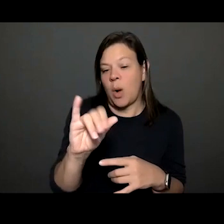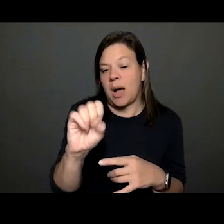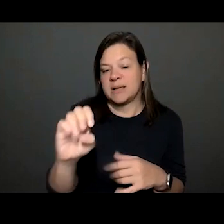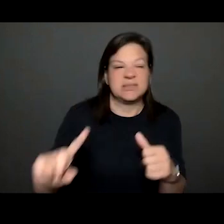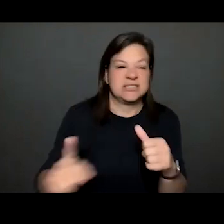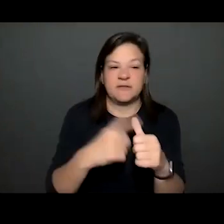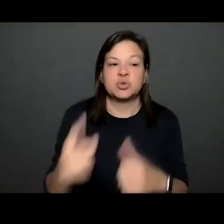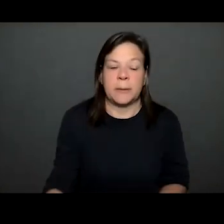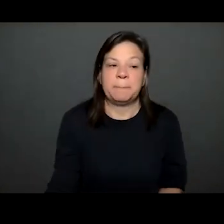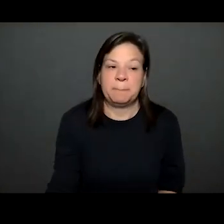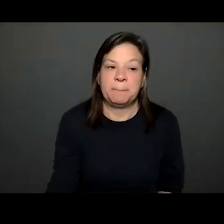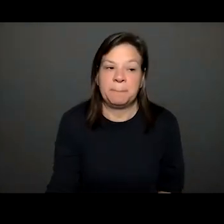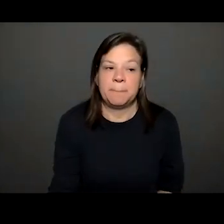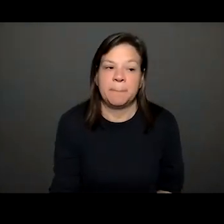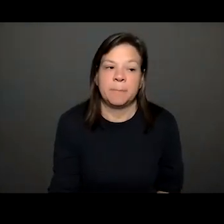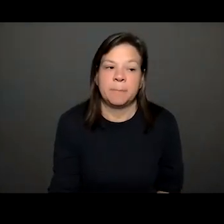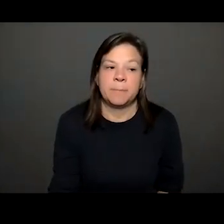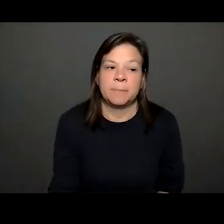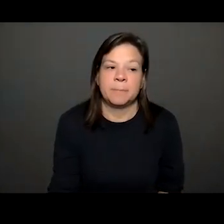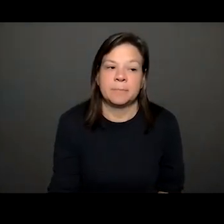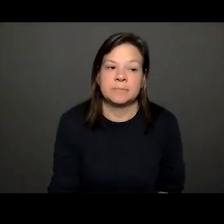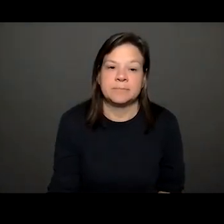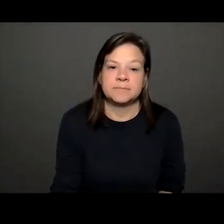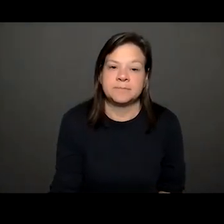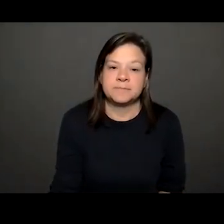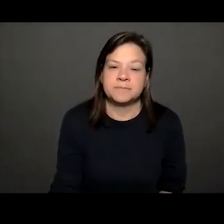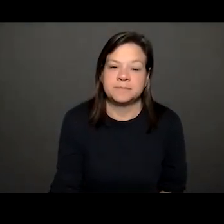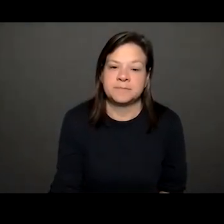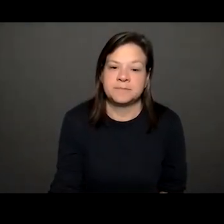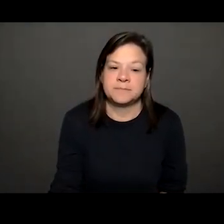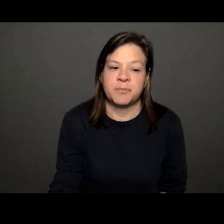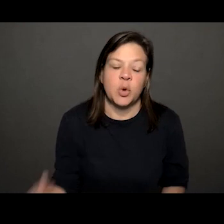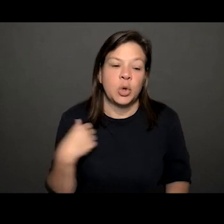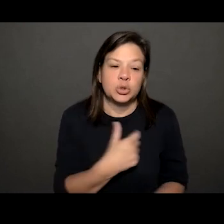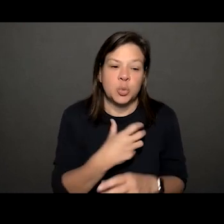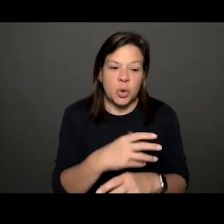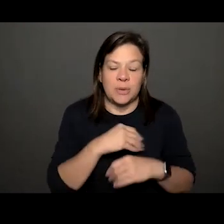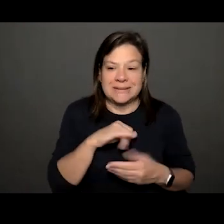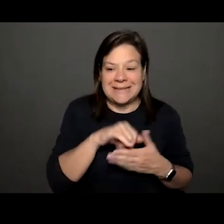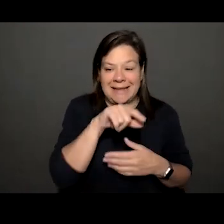SO WE'RE GOING TO TAKE THIS AND WE ARE GOING TO ACTUALLY DO SOMETHING FUN WITH IT.